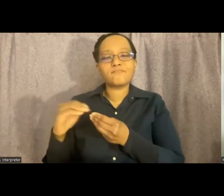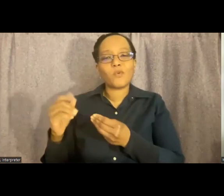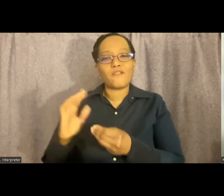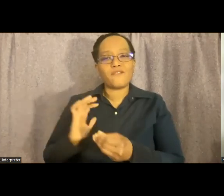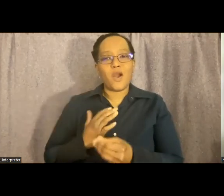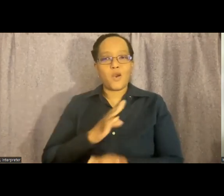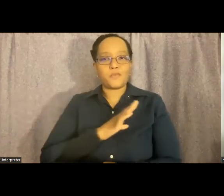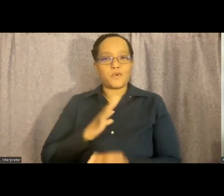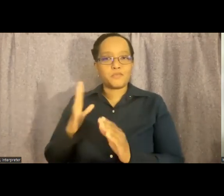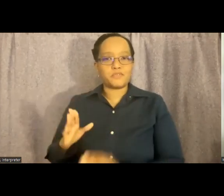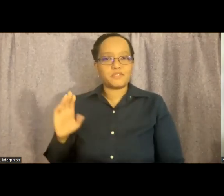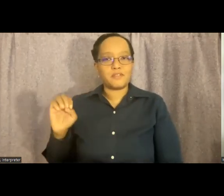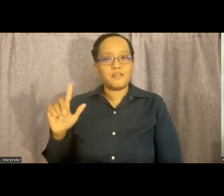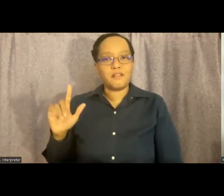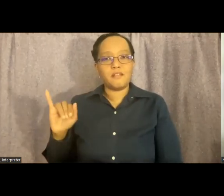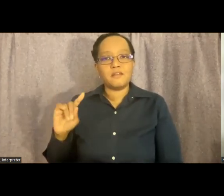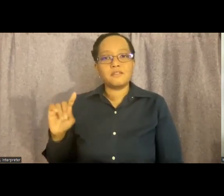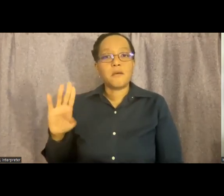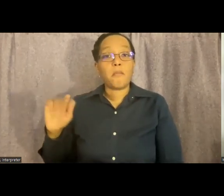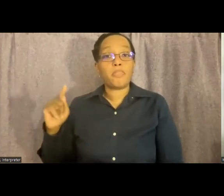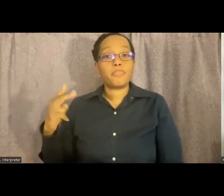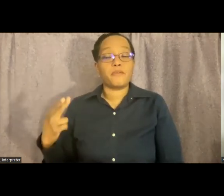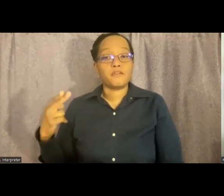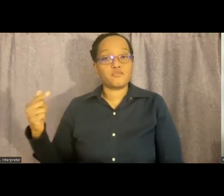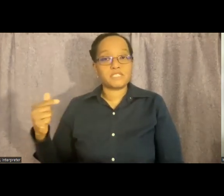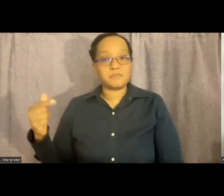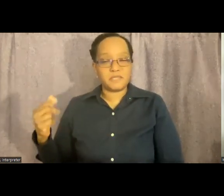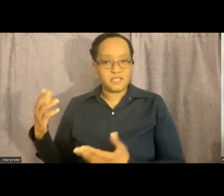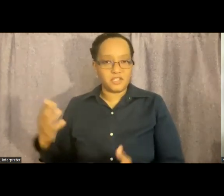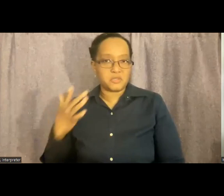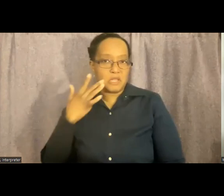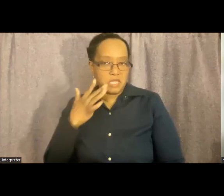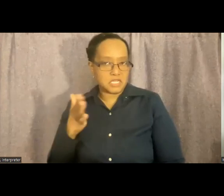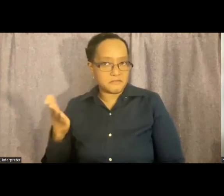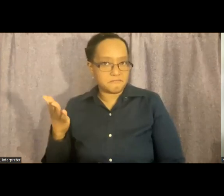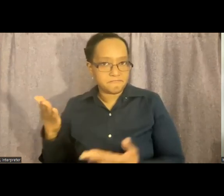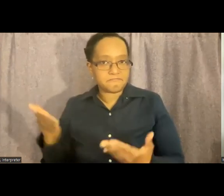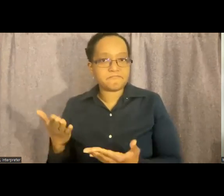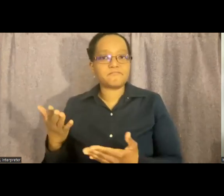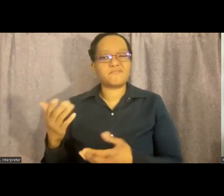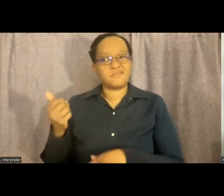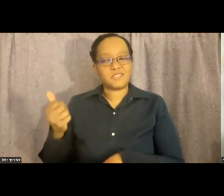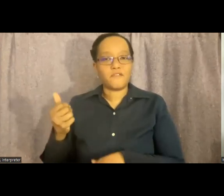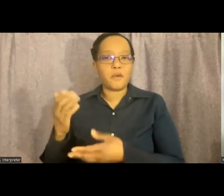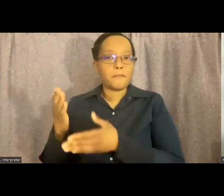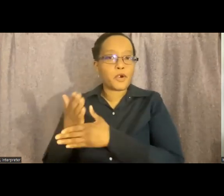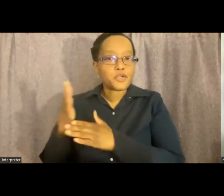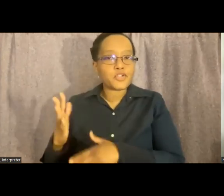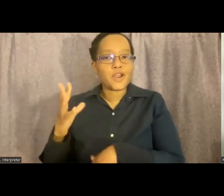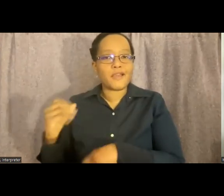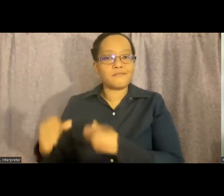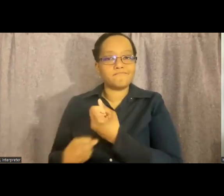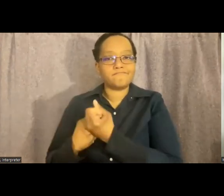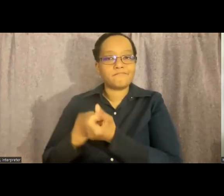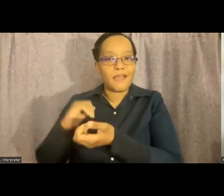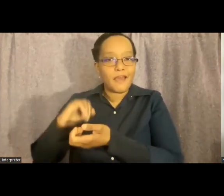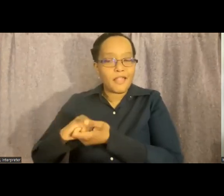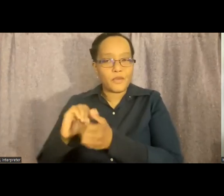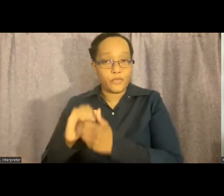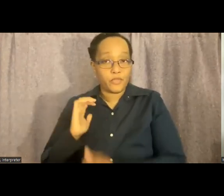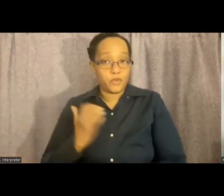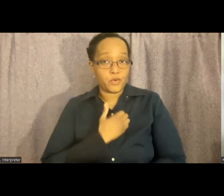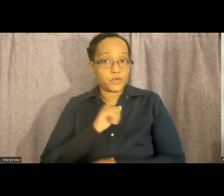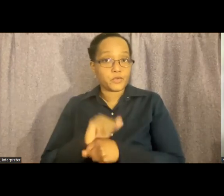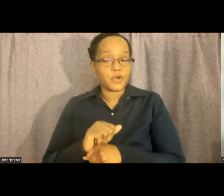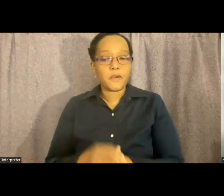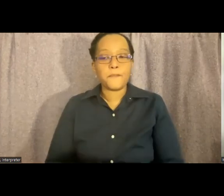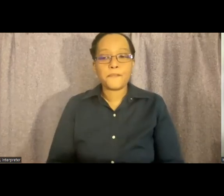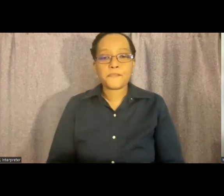earlier, we are lucky to have Elizabeth as - - a couple of the things I want to touch